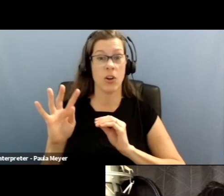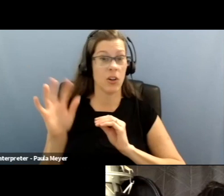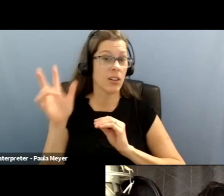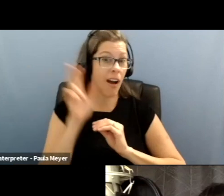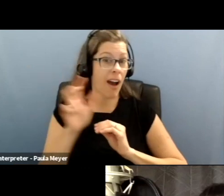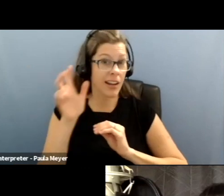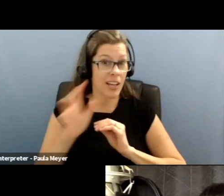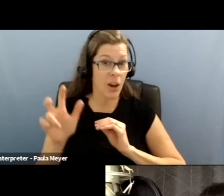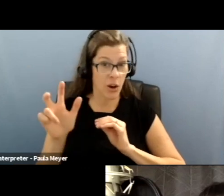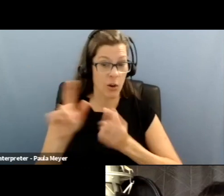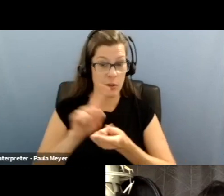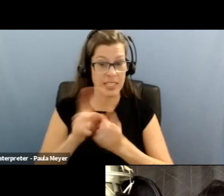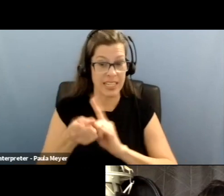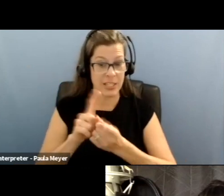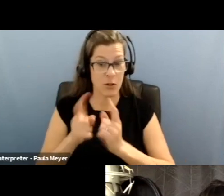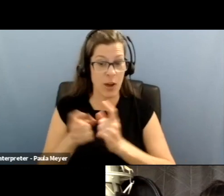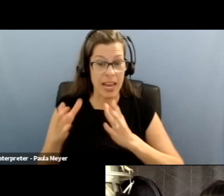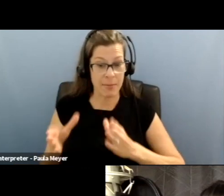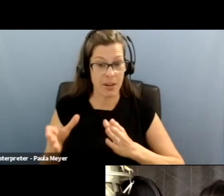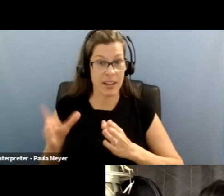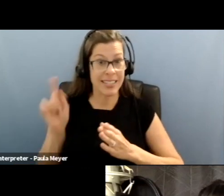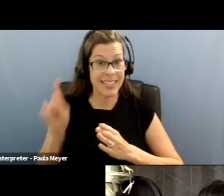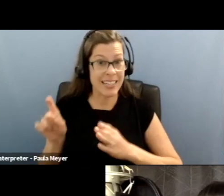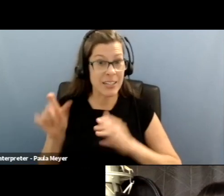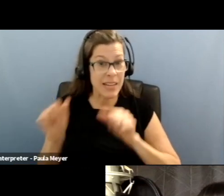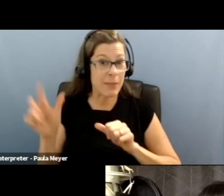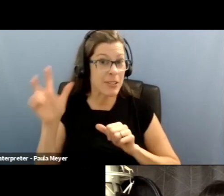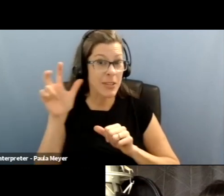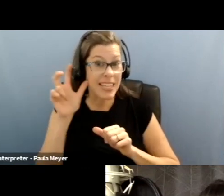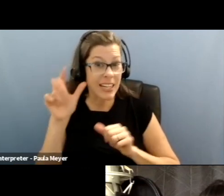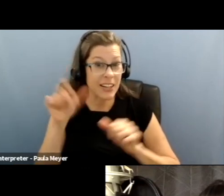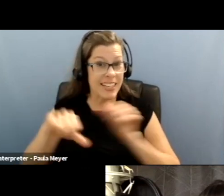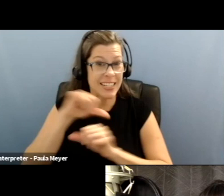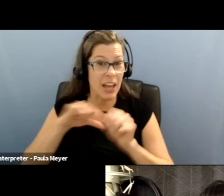each other so that they don't over describe something that somebody else has already done and that they're using consistent language.